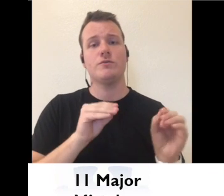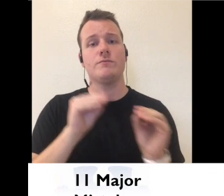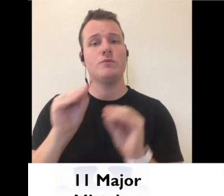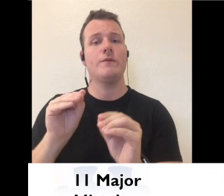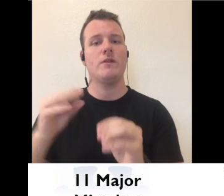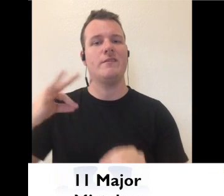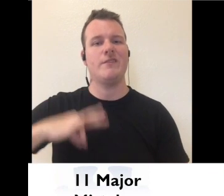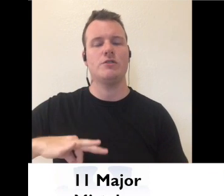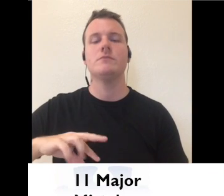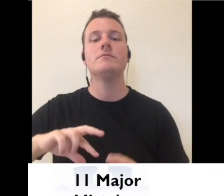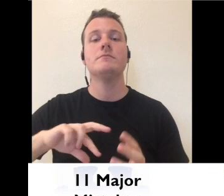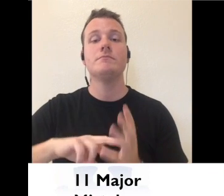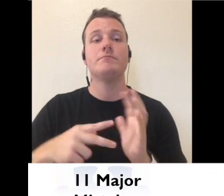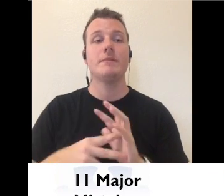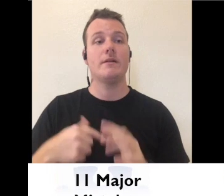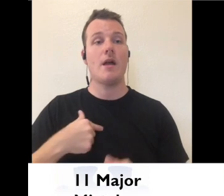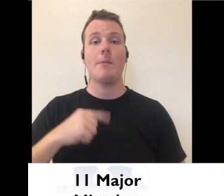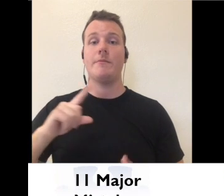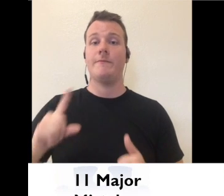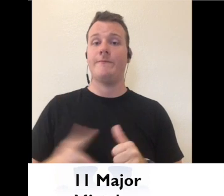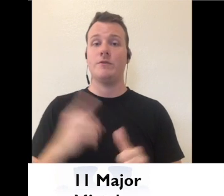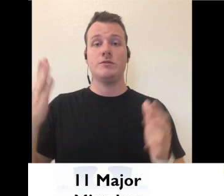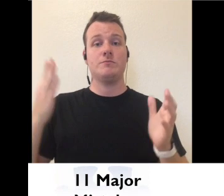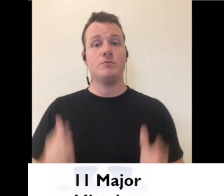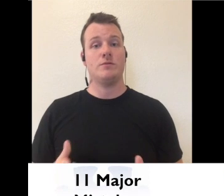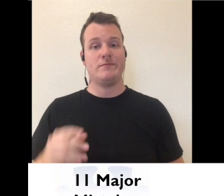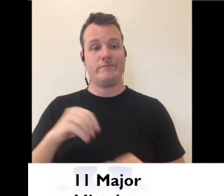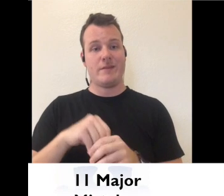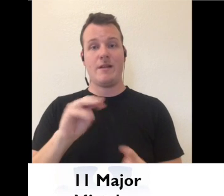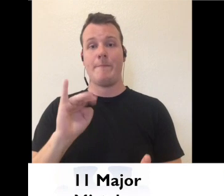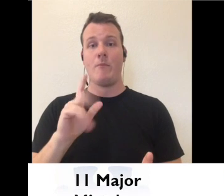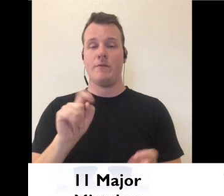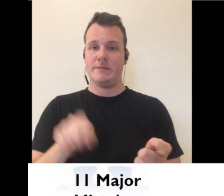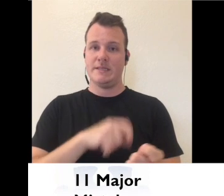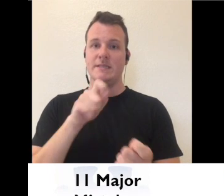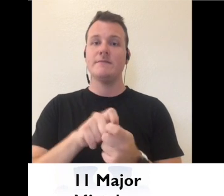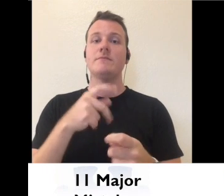things like being the first one in the market with a certain product or a